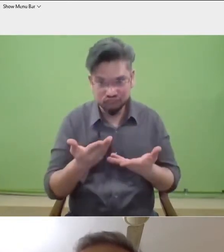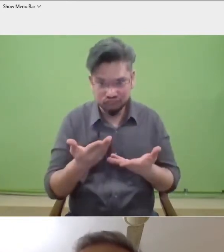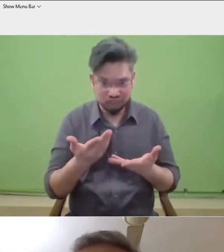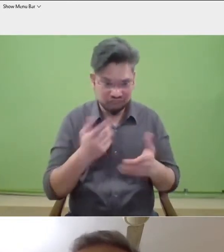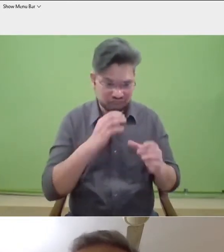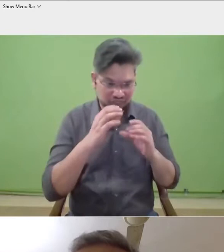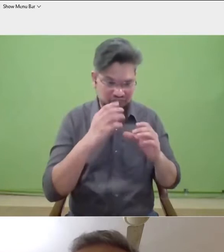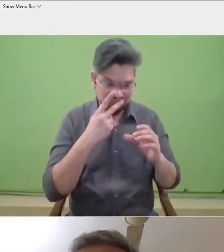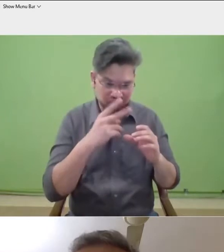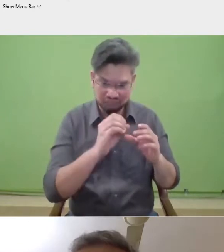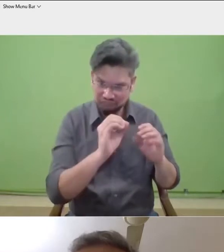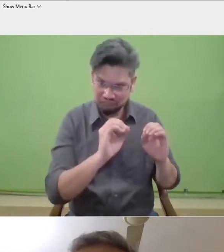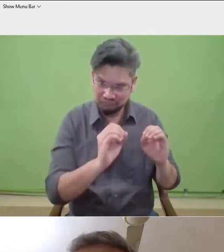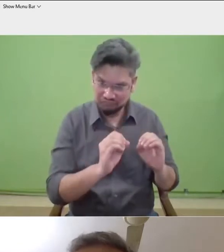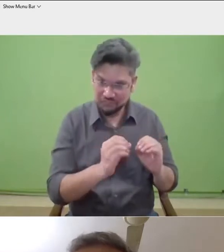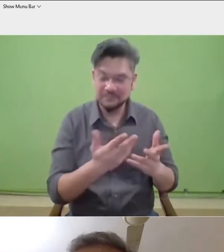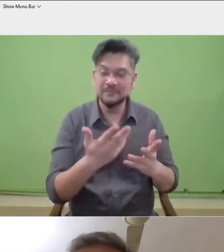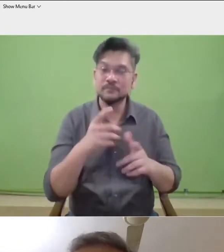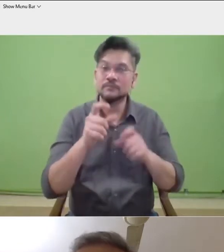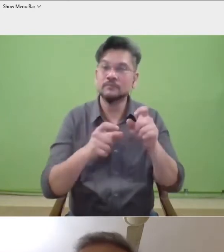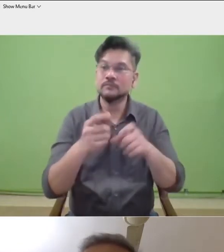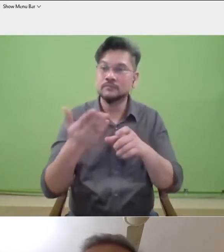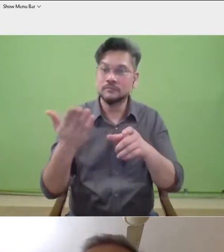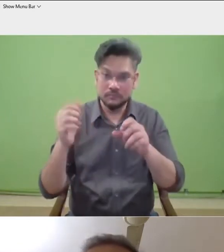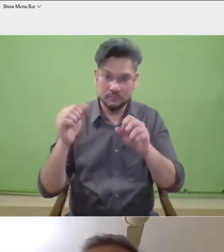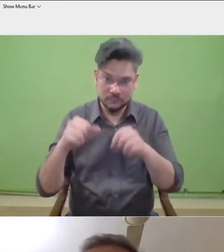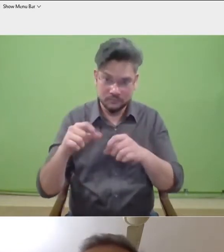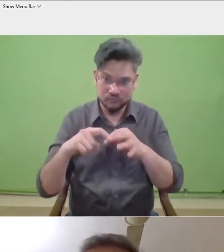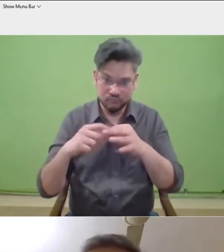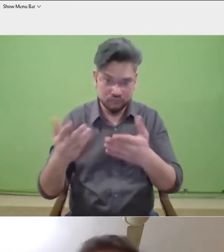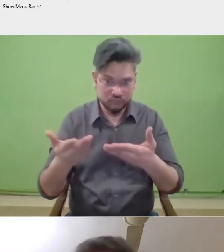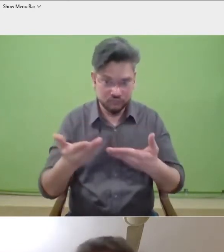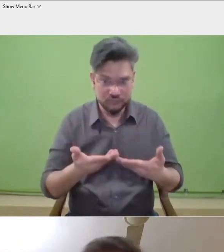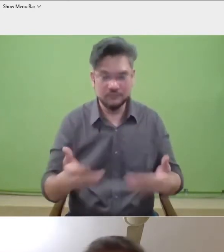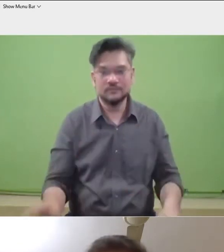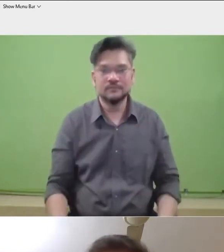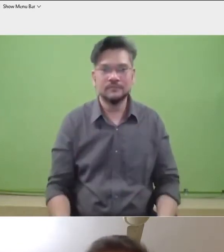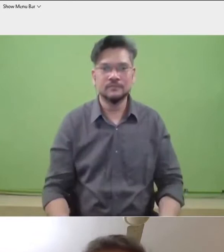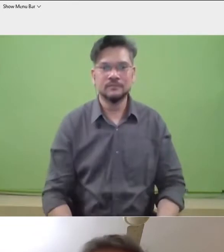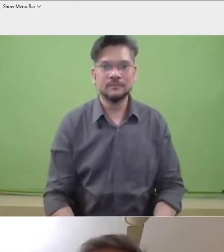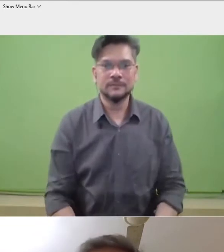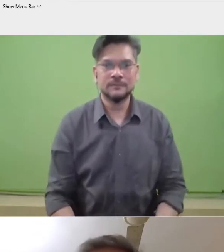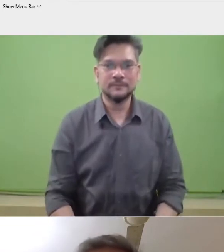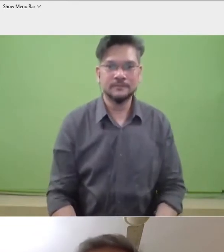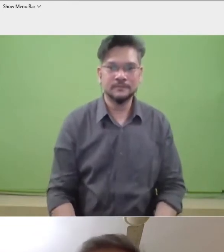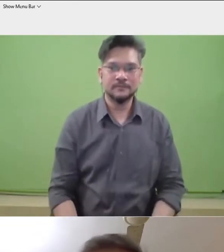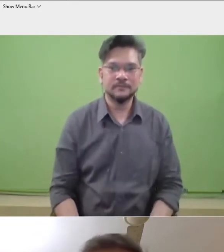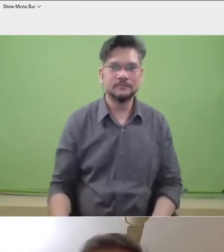participants if you can start putting in your questions in the chat box and we will talk with dr